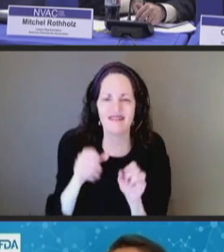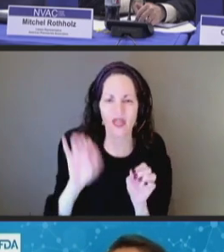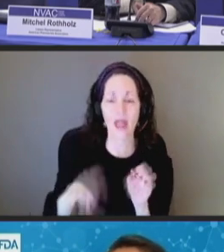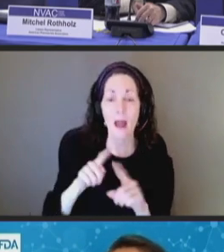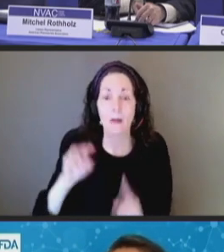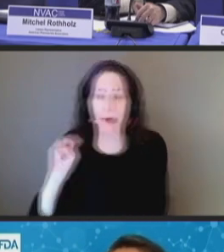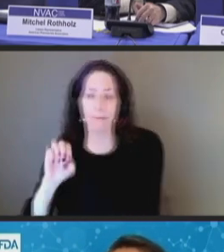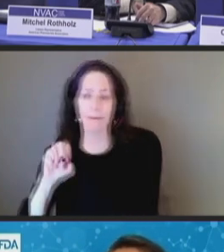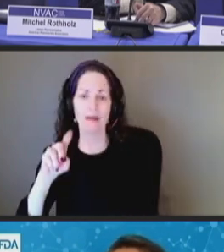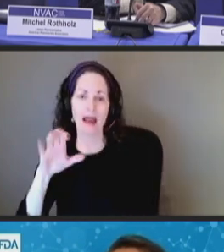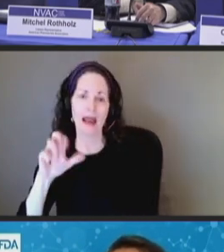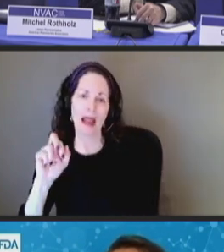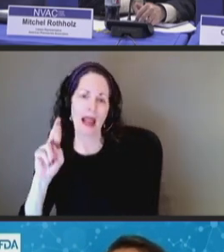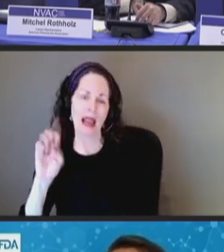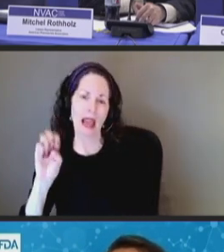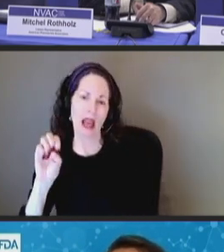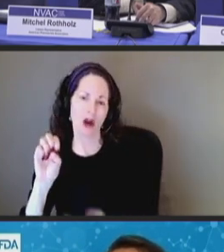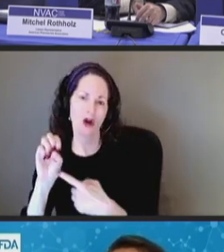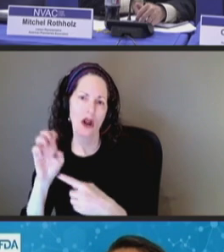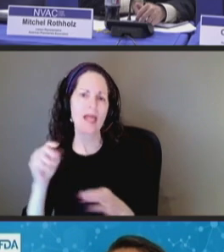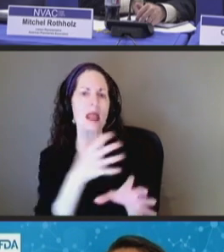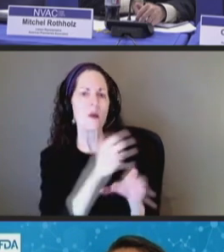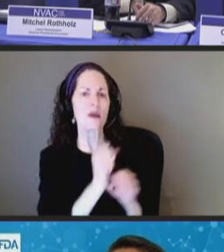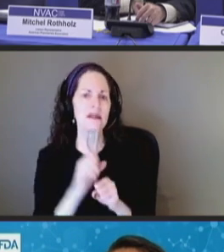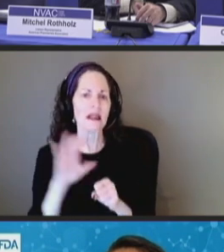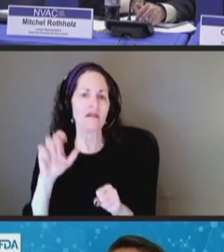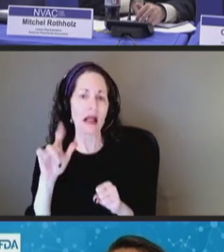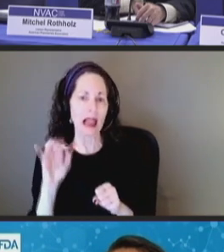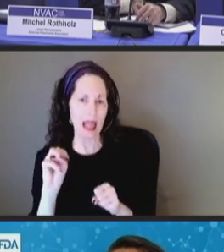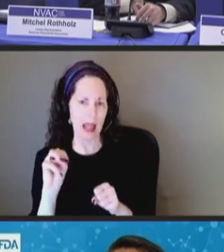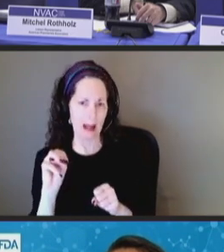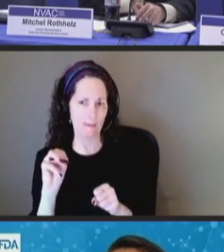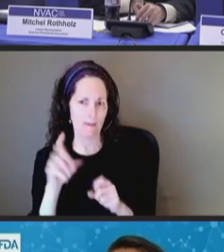So, it's a little bit different. But we have talked to them, and we continue to